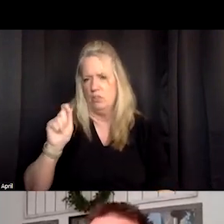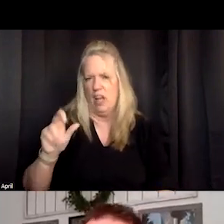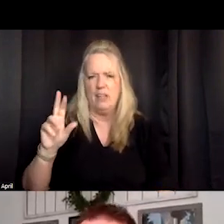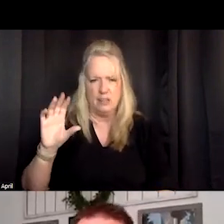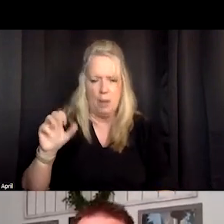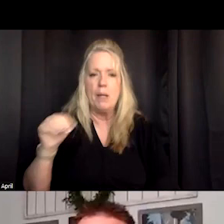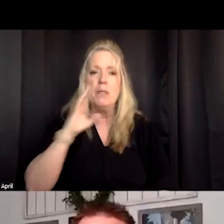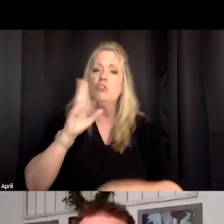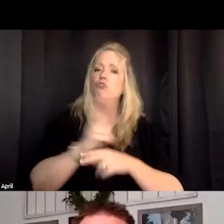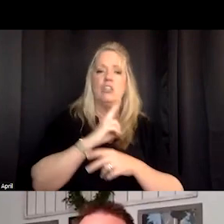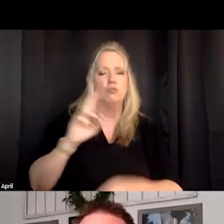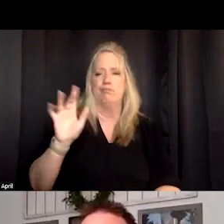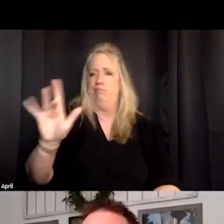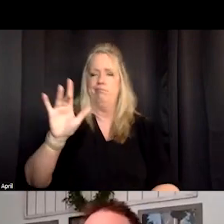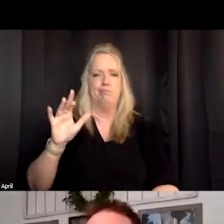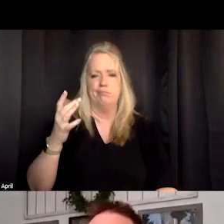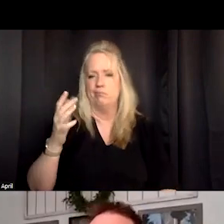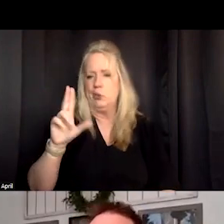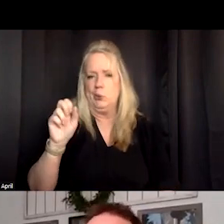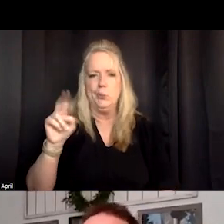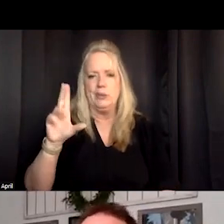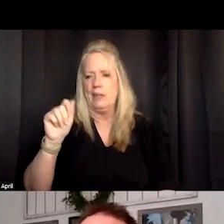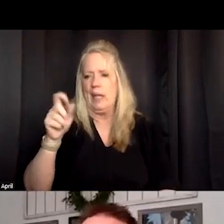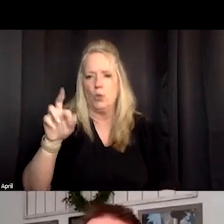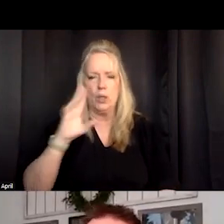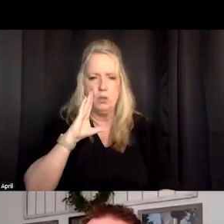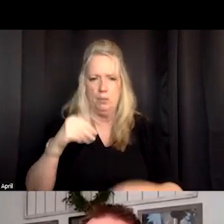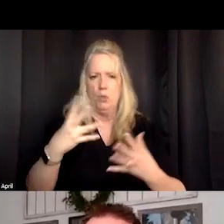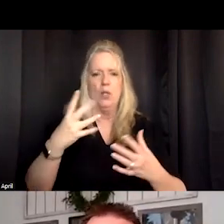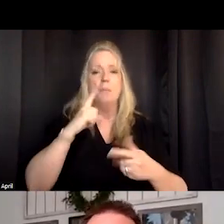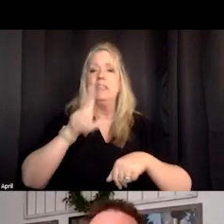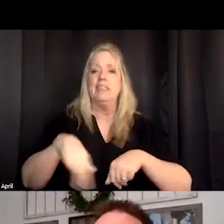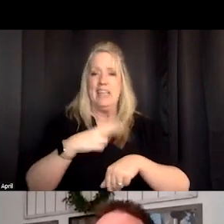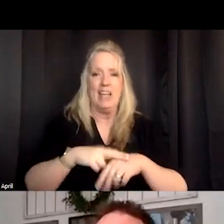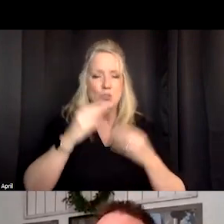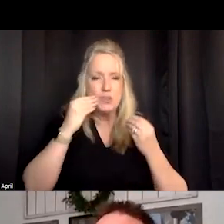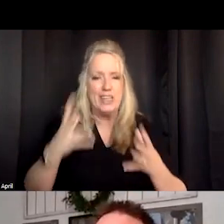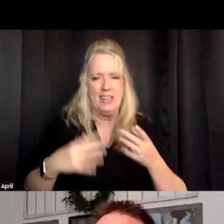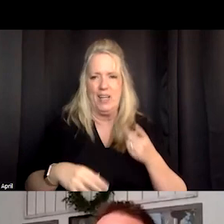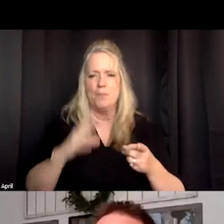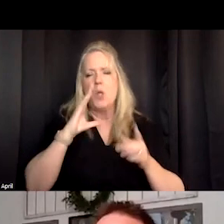CALCULATOR. PRETTY STRAIGHT FORWARD. GOING TO PULL UP NATIONAL DATA I AM GOING TO PICK A STATE. LET'S